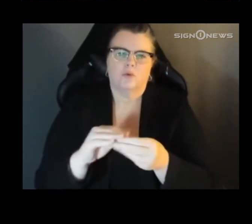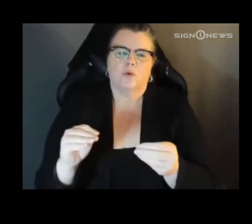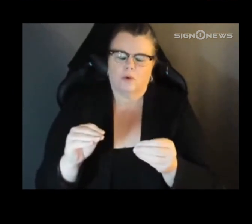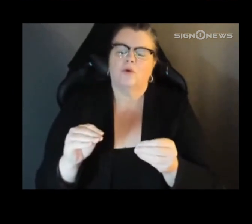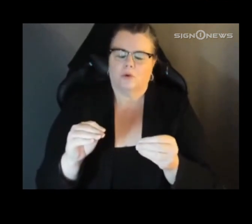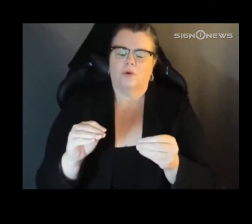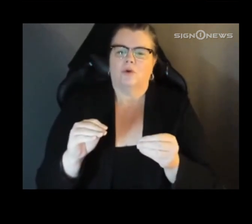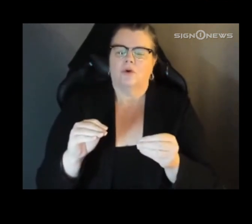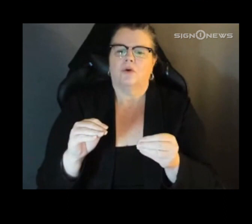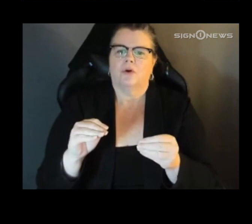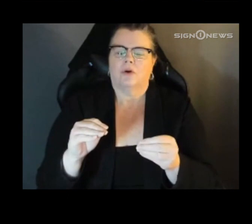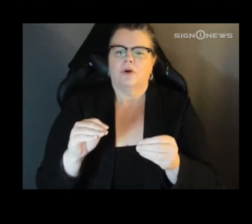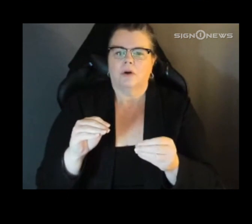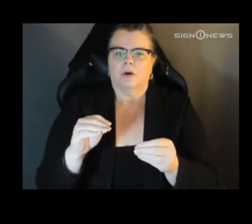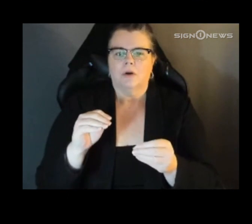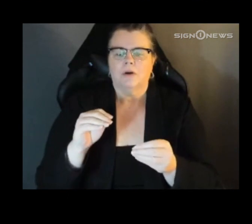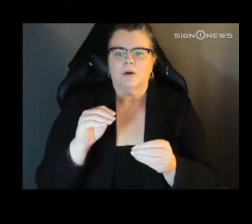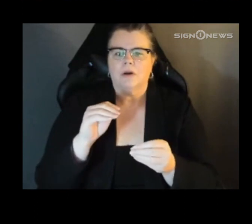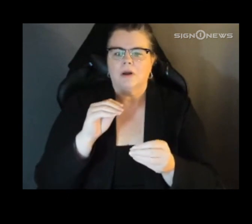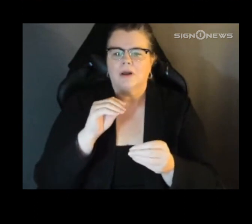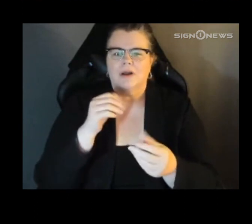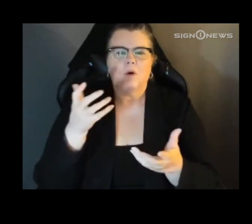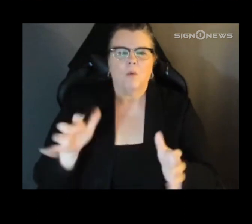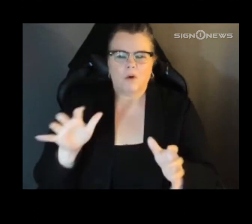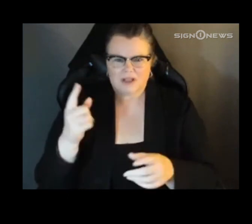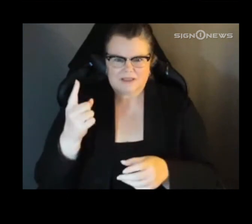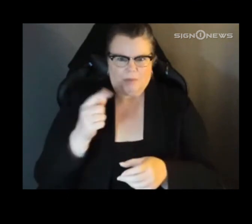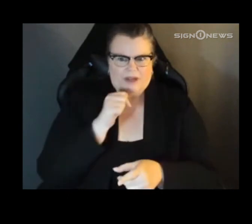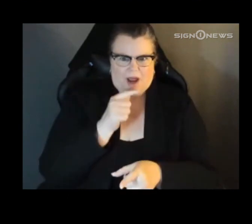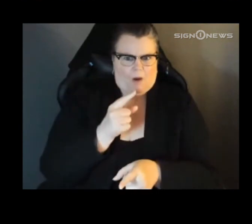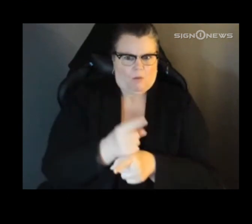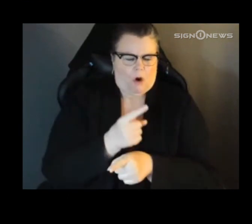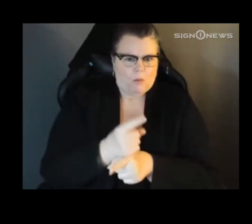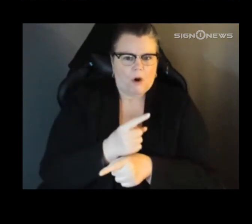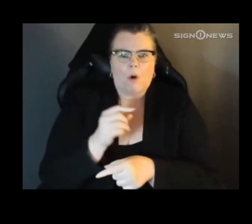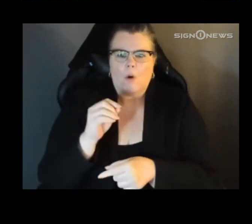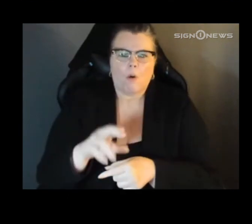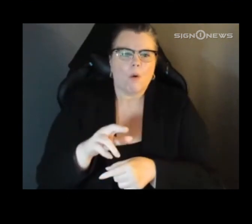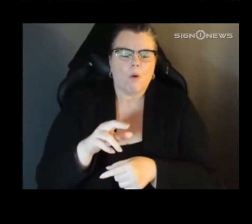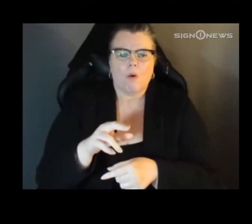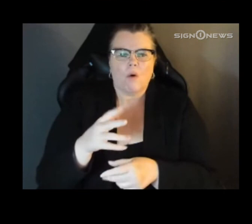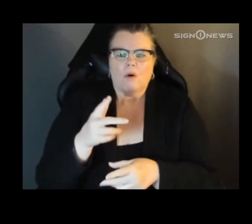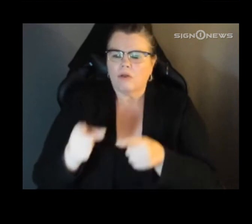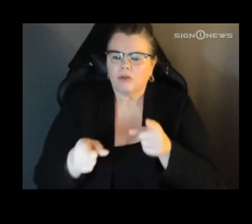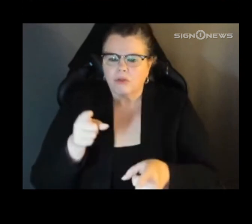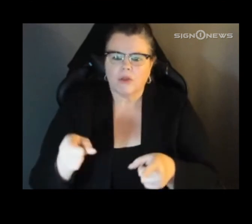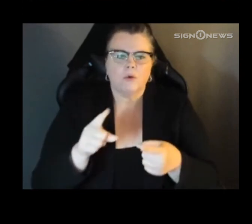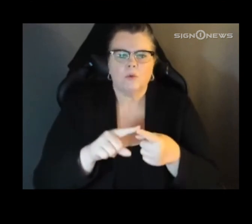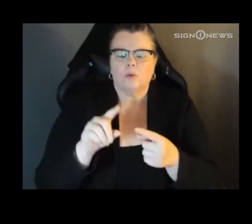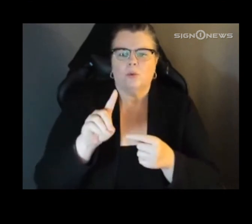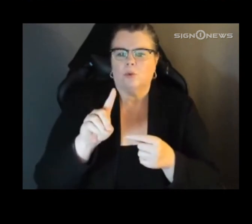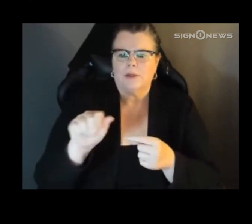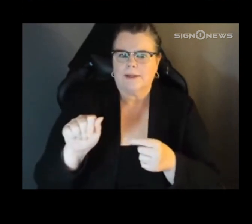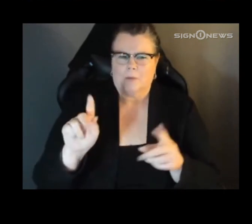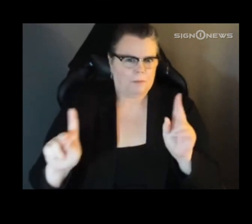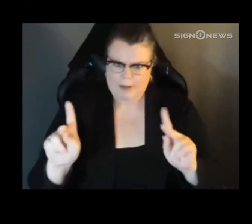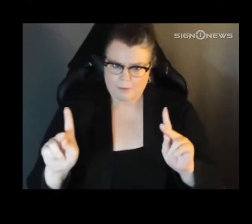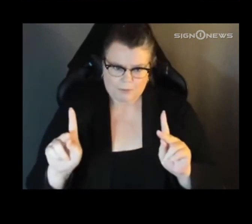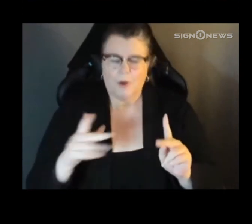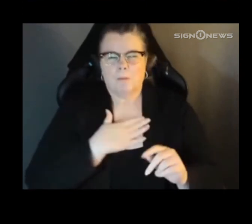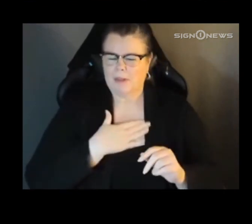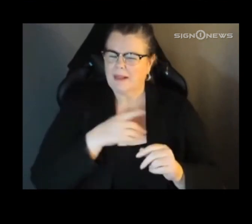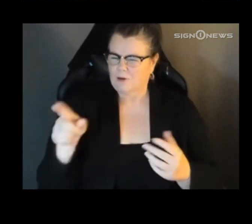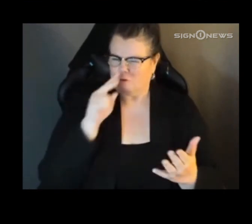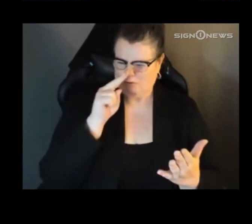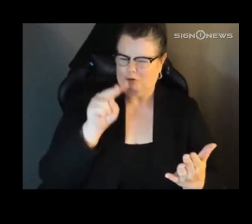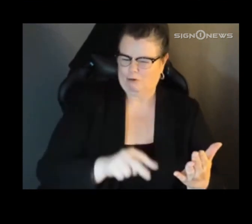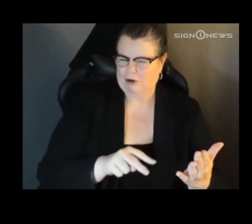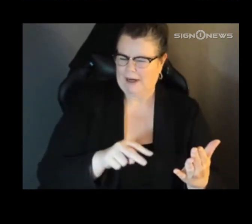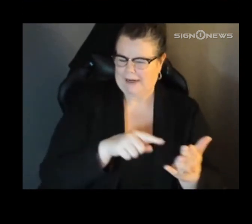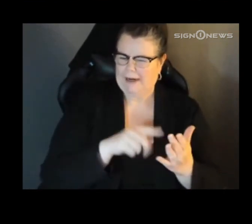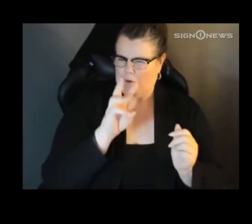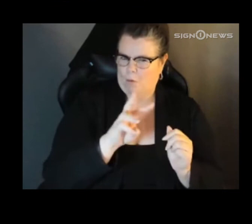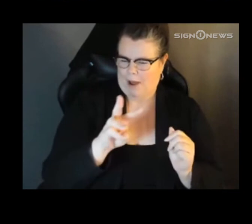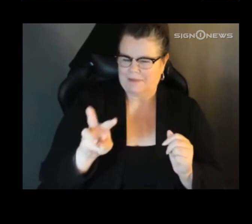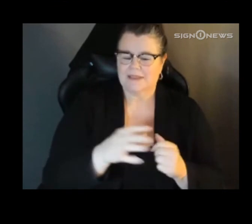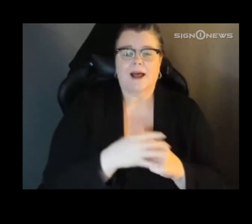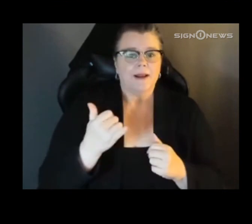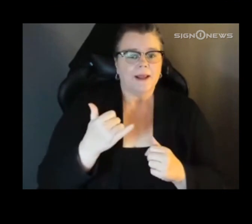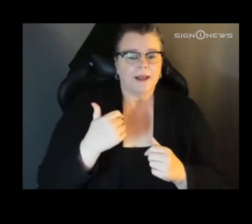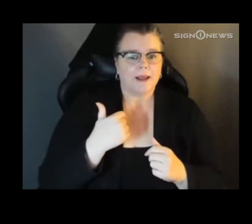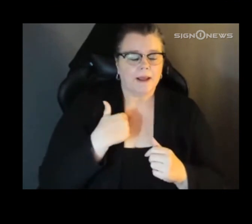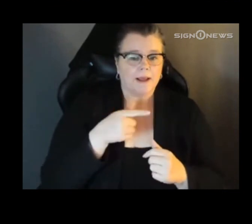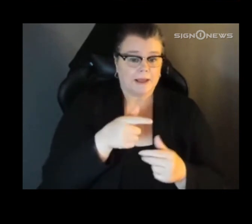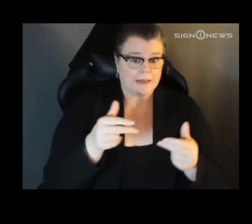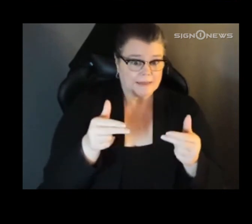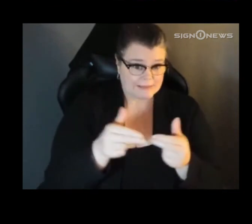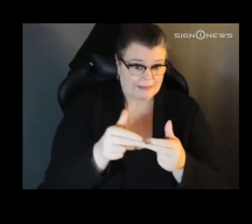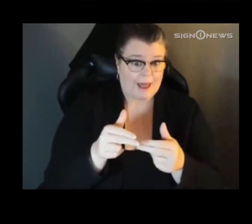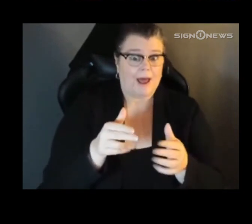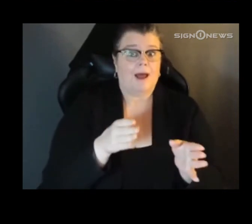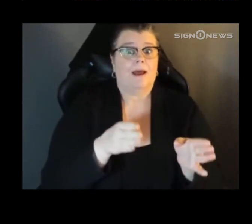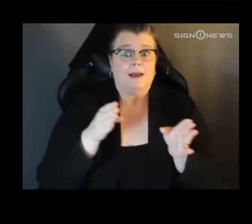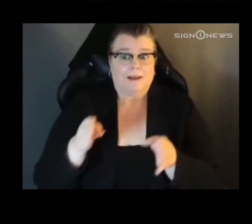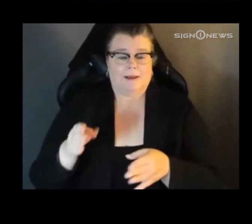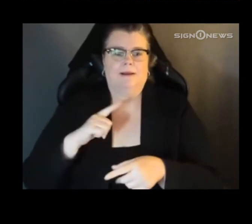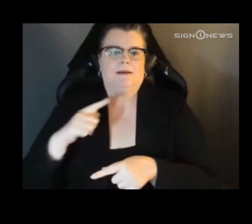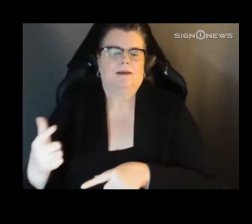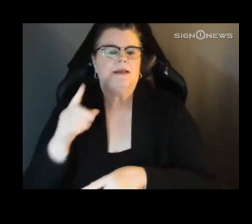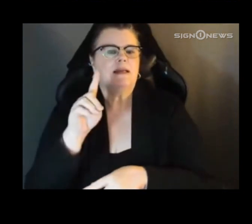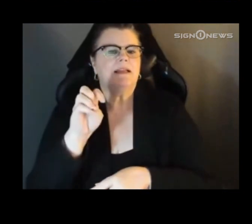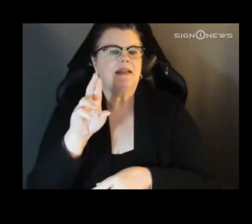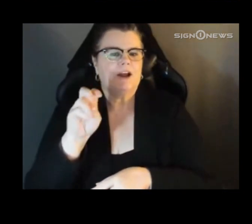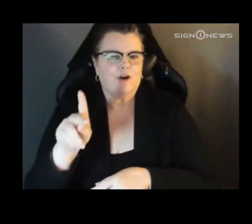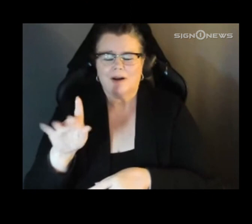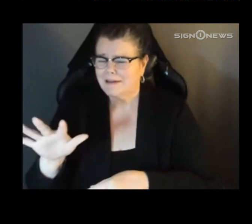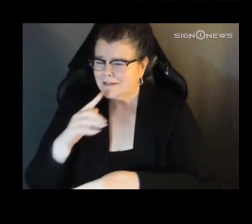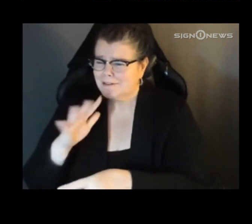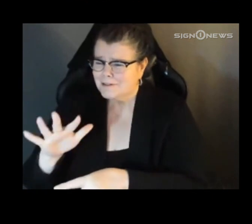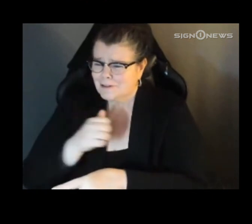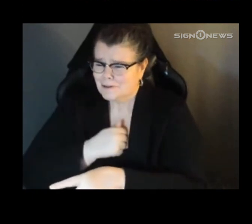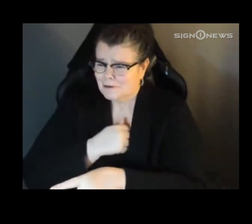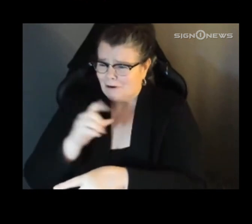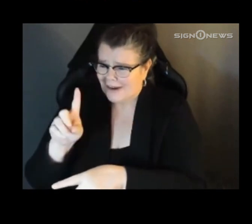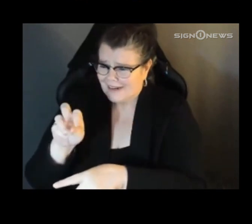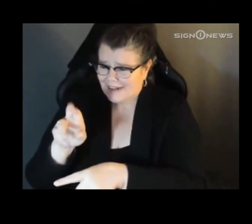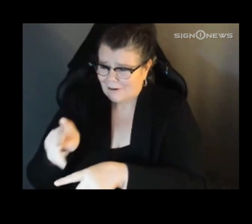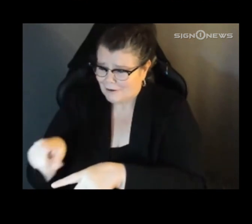so excuse me sorry we keep interrupting yourself one second I want to say there